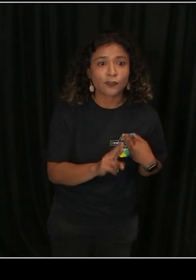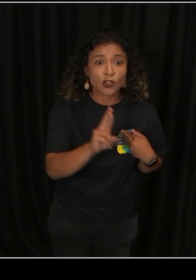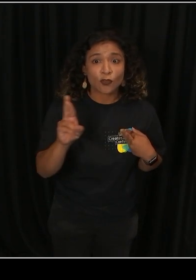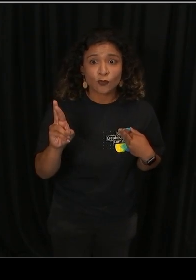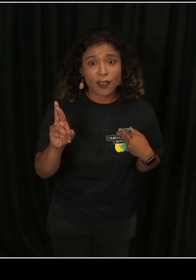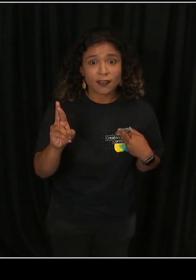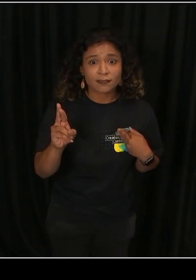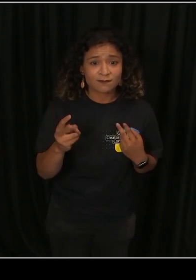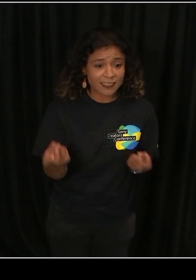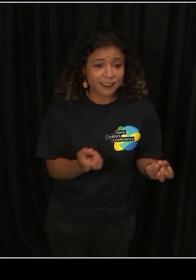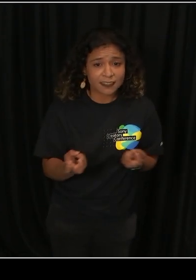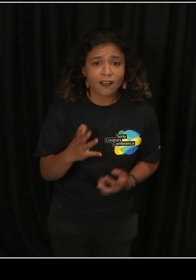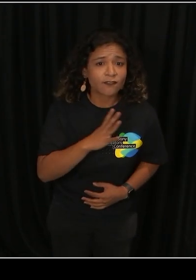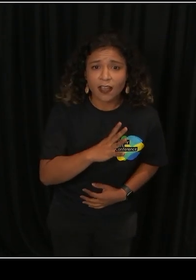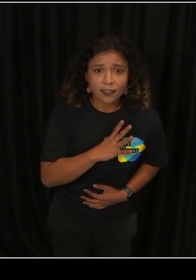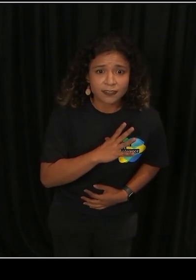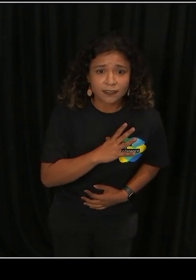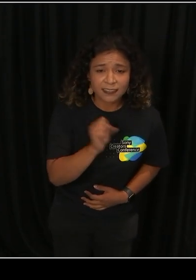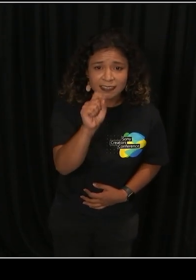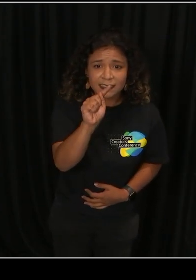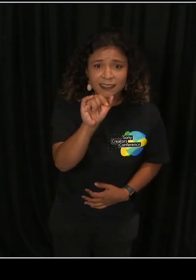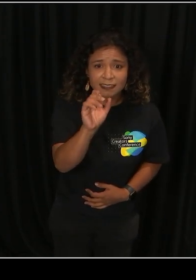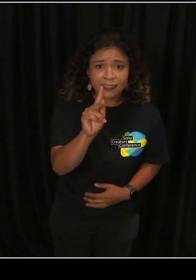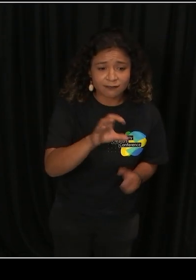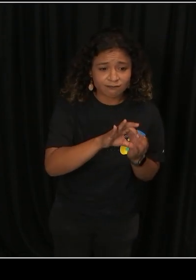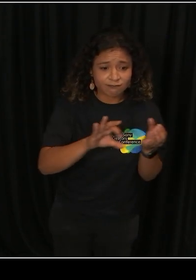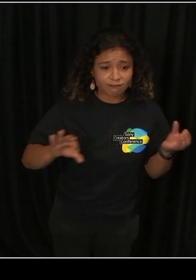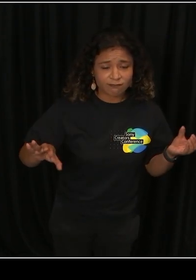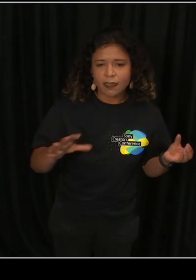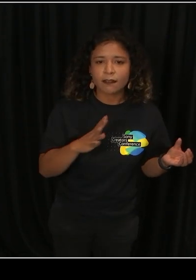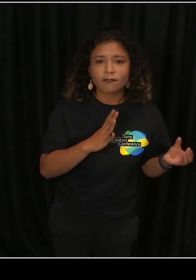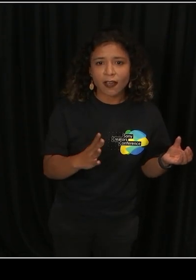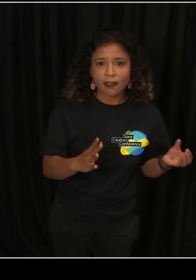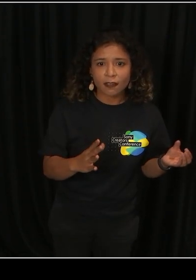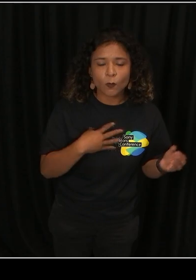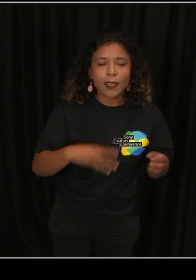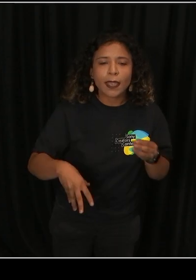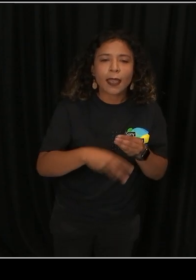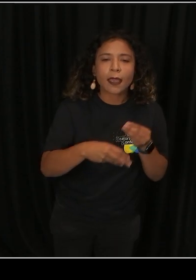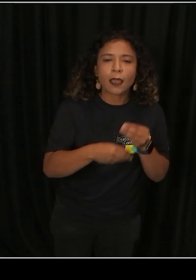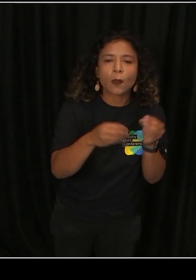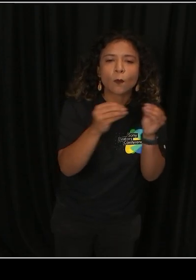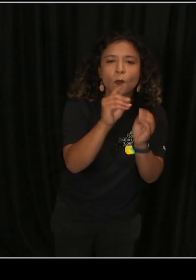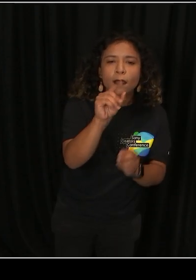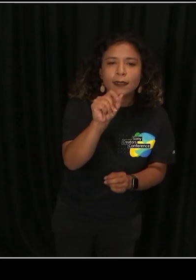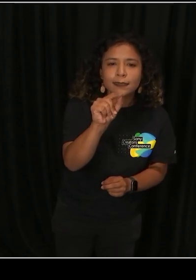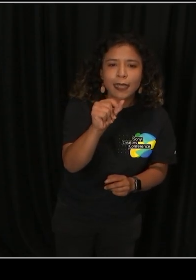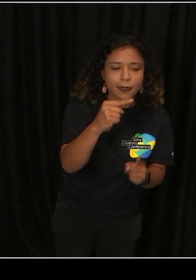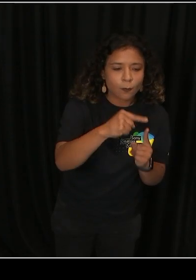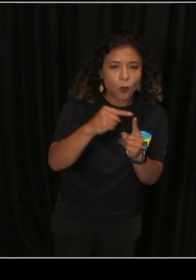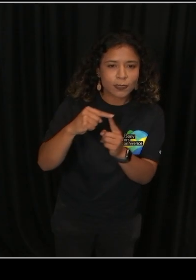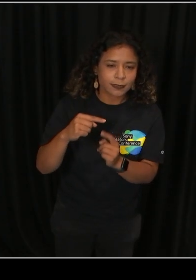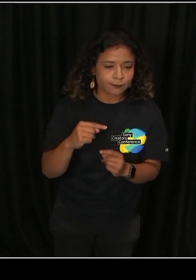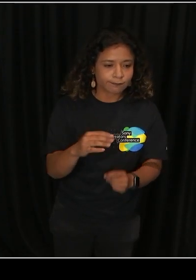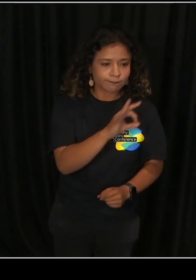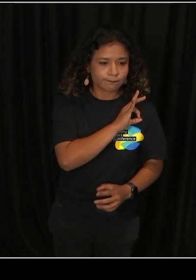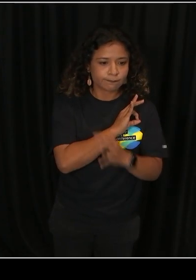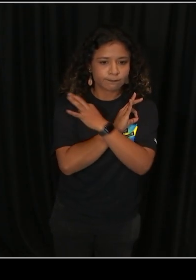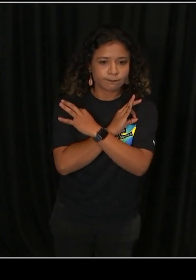skates are fine, stick is fine. And we also add new data points like the fingers holding the stick all to make it look more natural